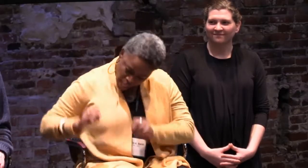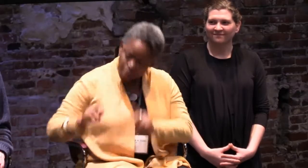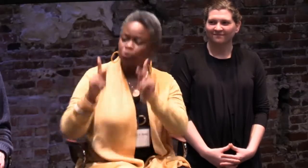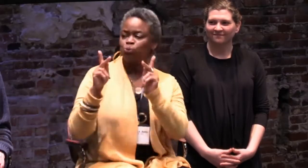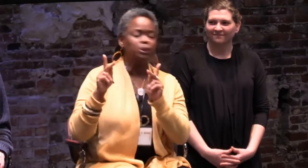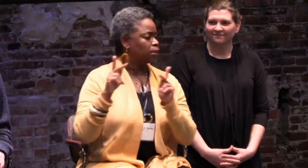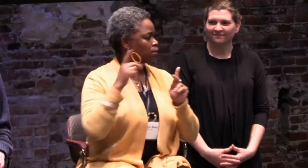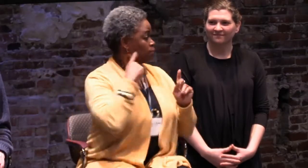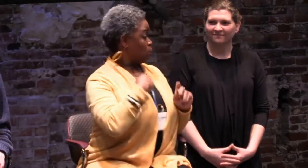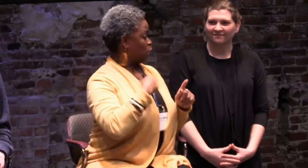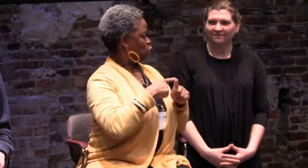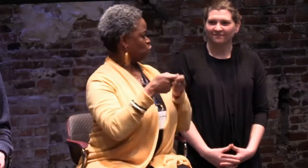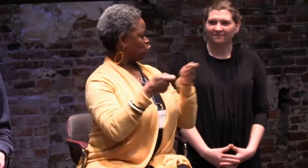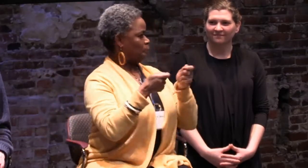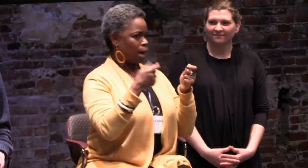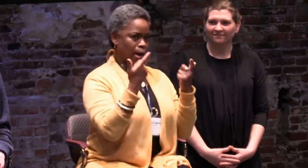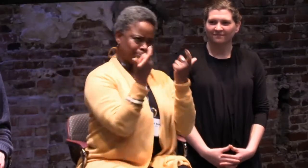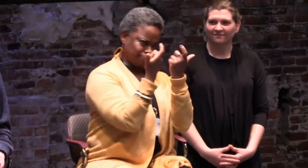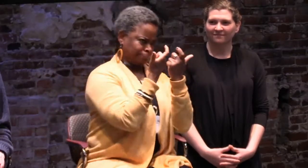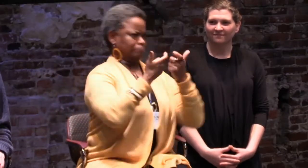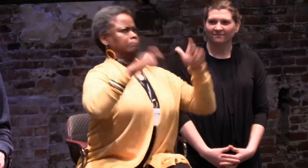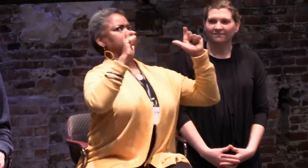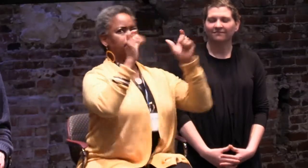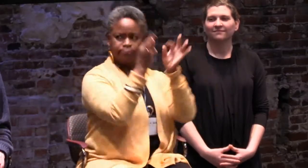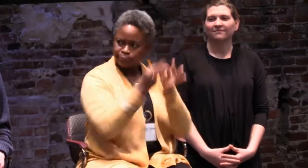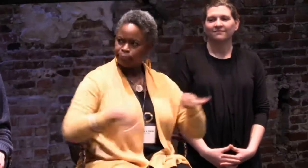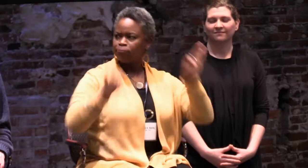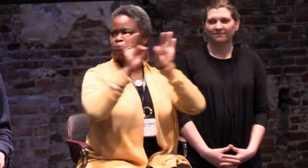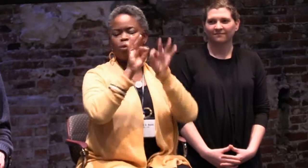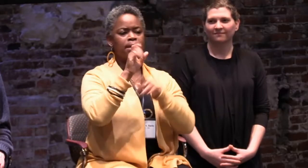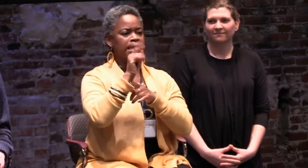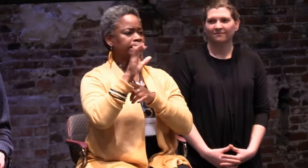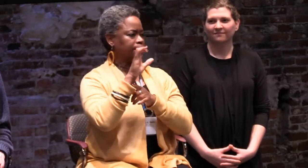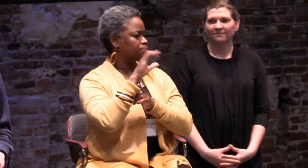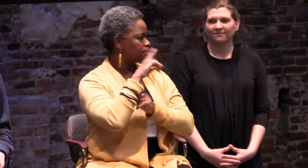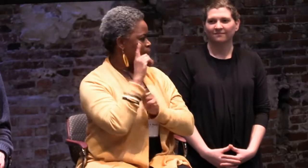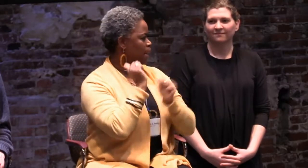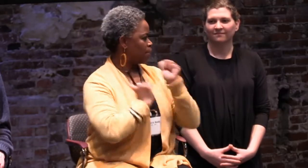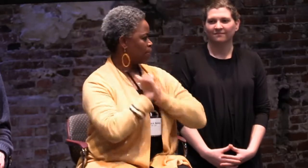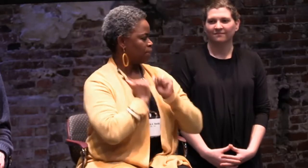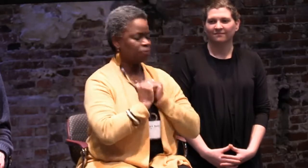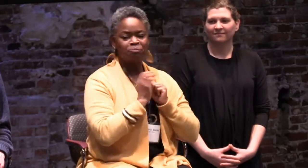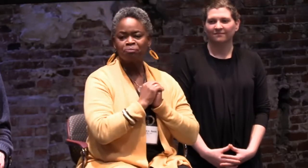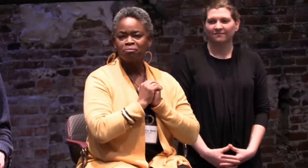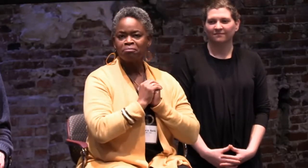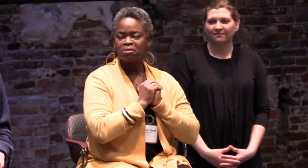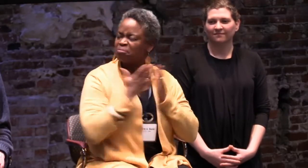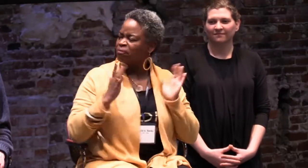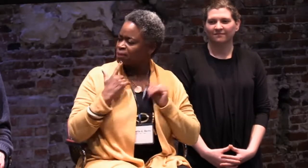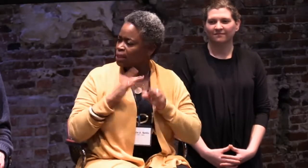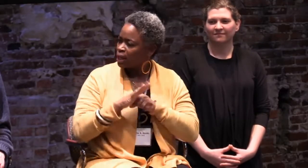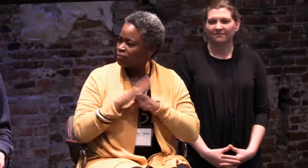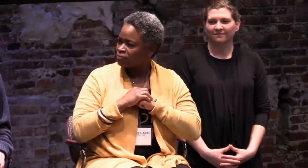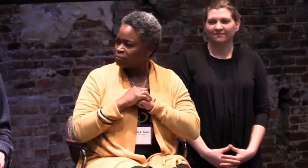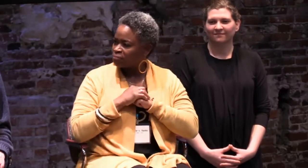So I thank so much, have so much thanks to Ethan for taking a big risk to do this significant play